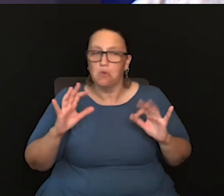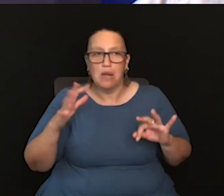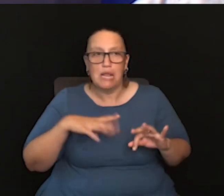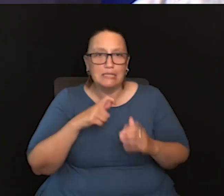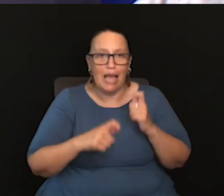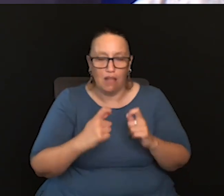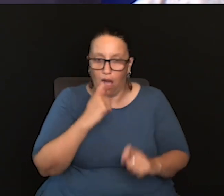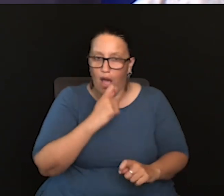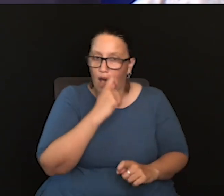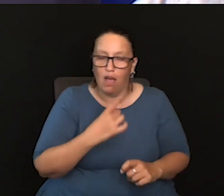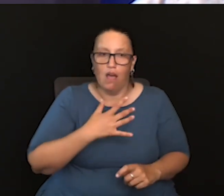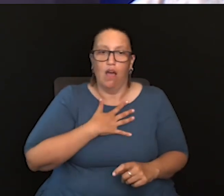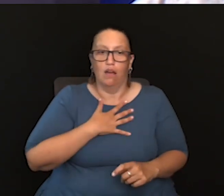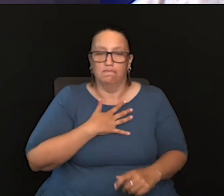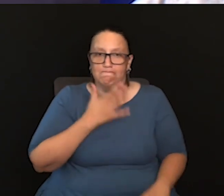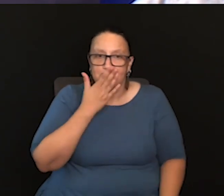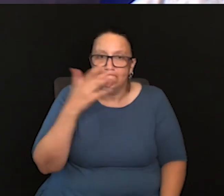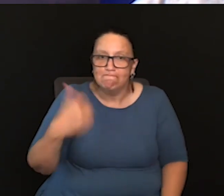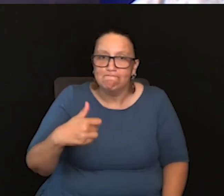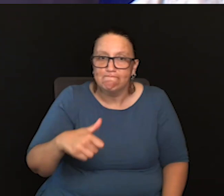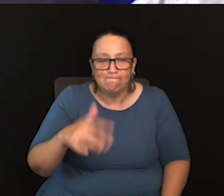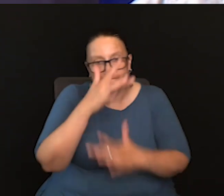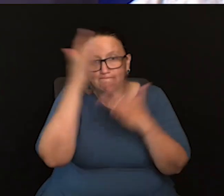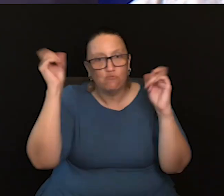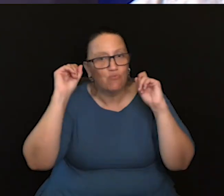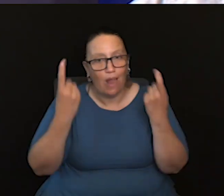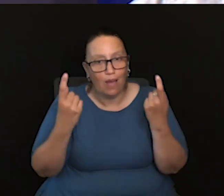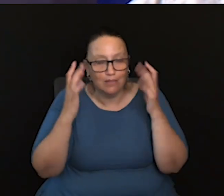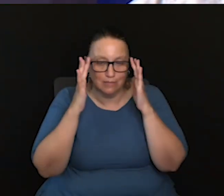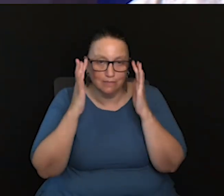of how widespread Omicron infection is in Australia at present.